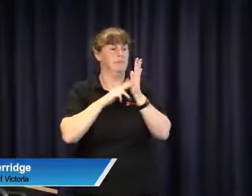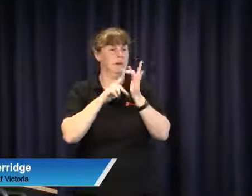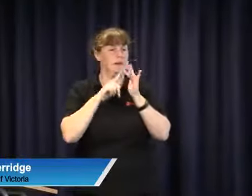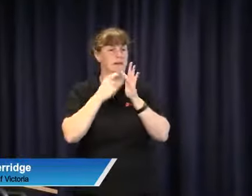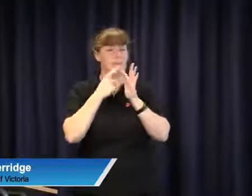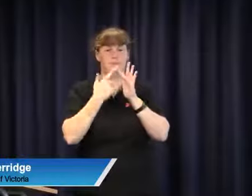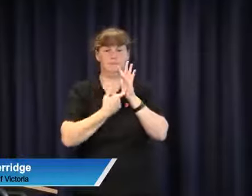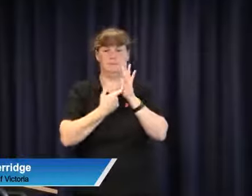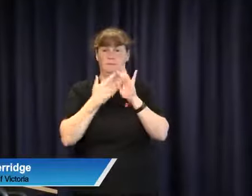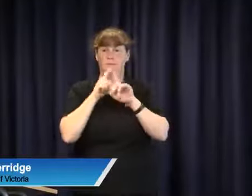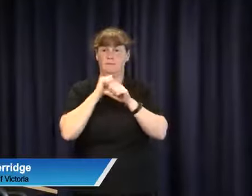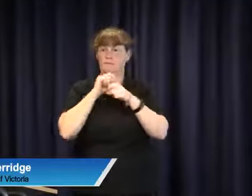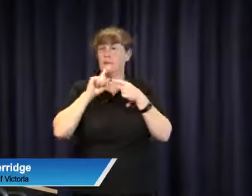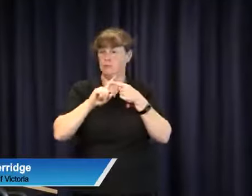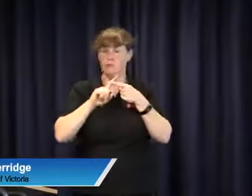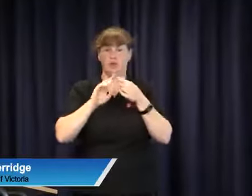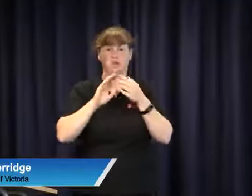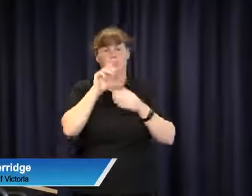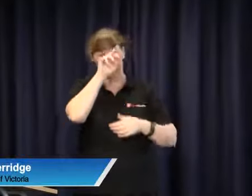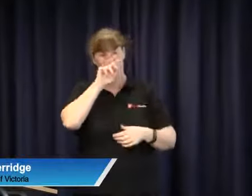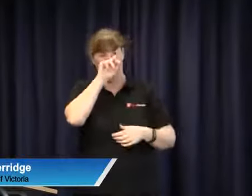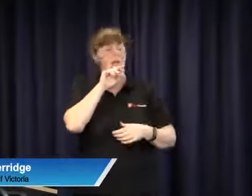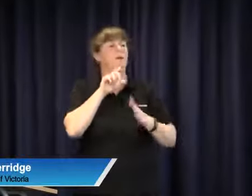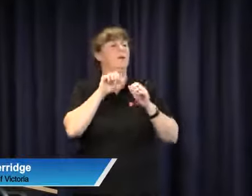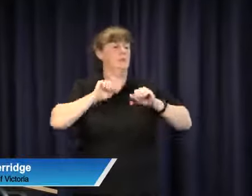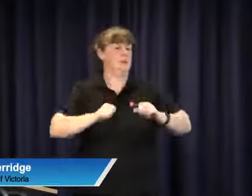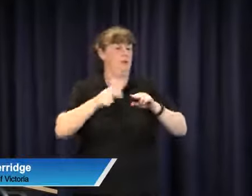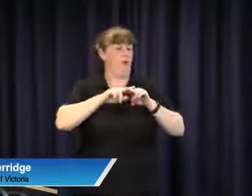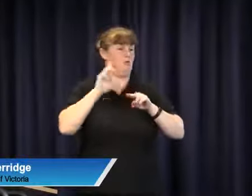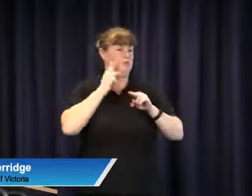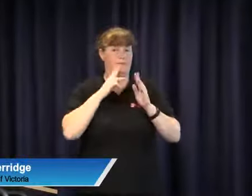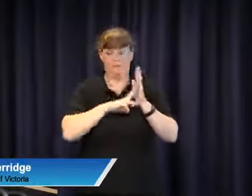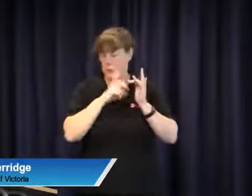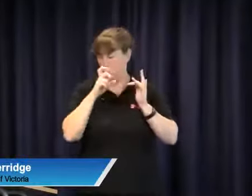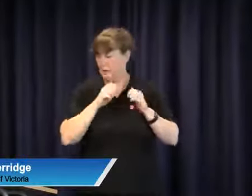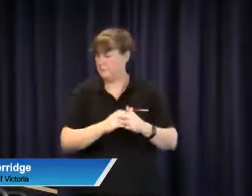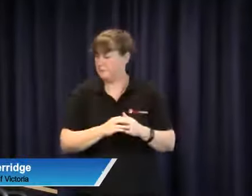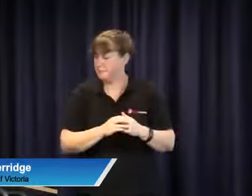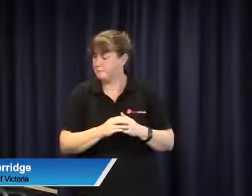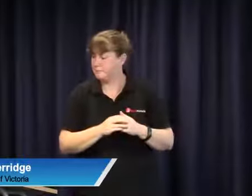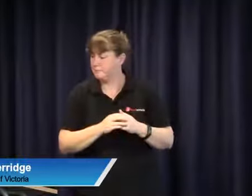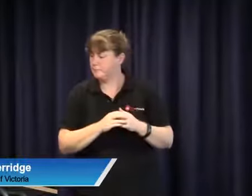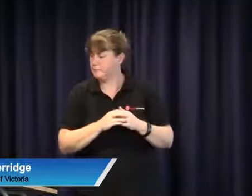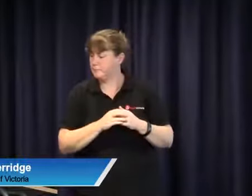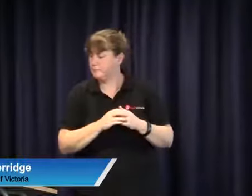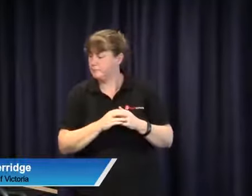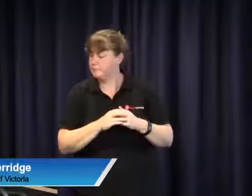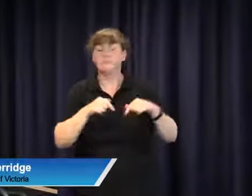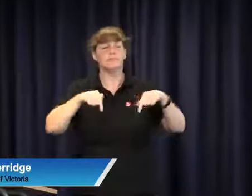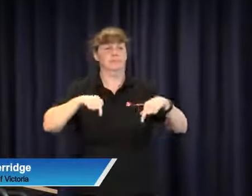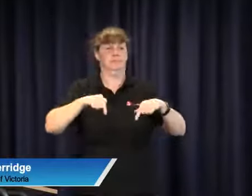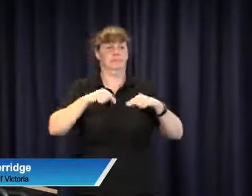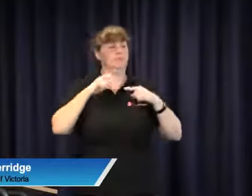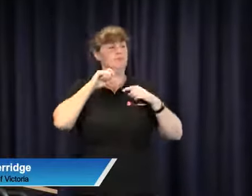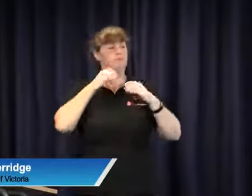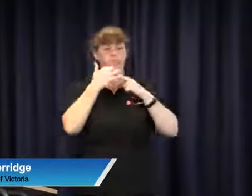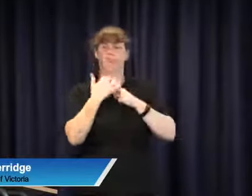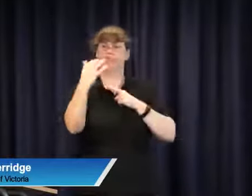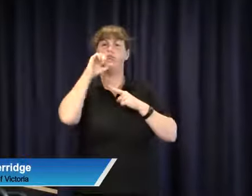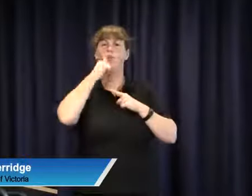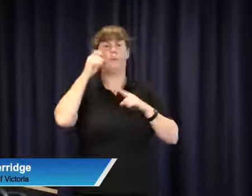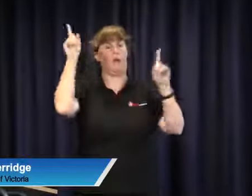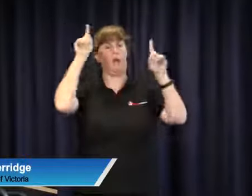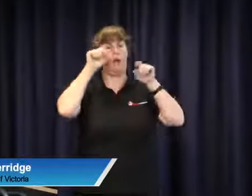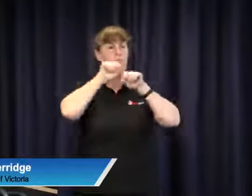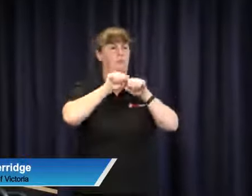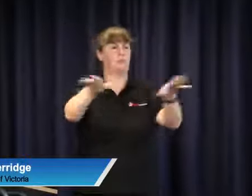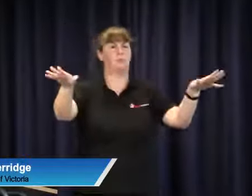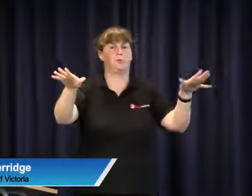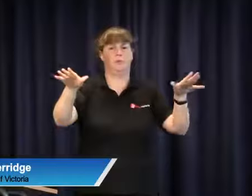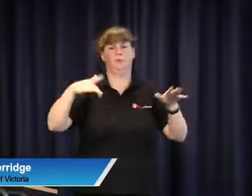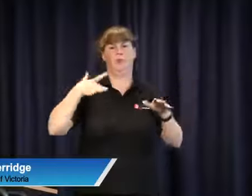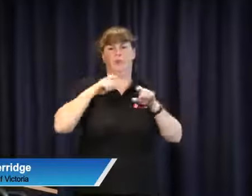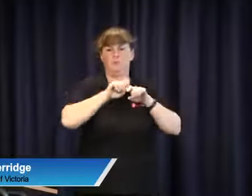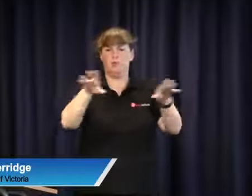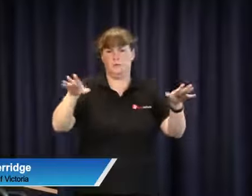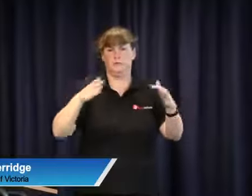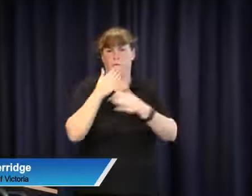afternoon. I'm Marnie Kerridge. I'm president of Deaf Victoria. This forum this afternoon